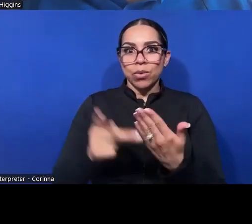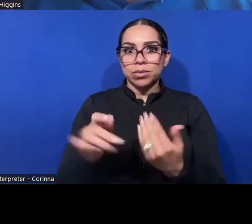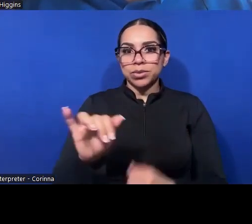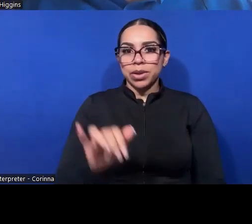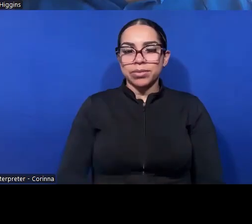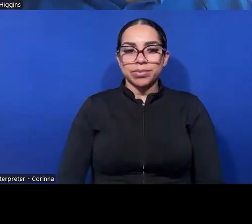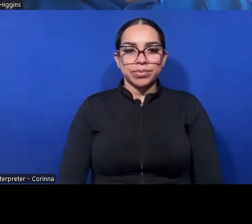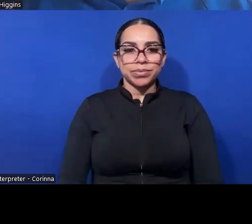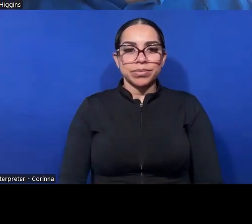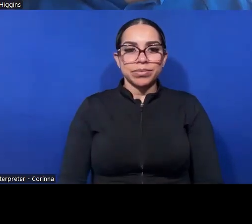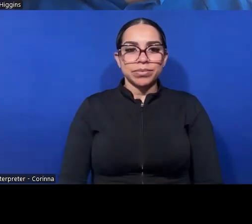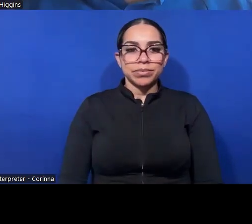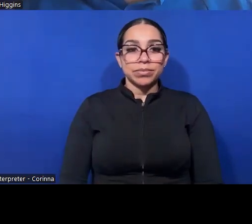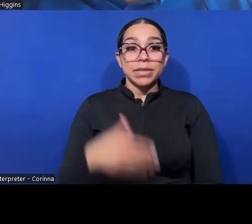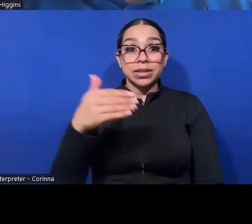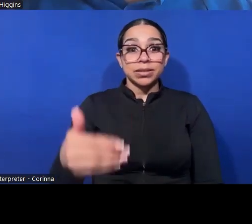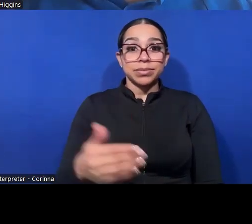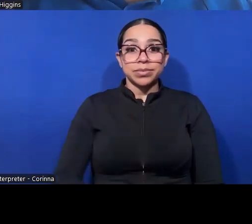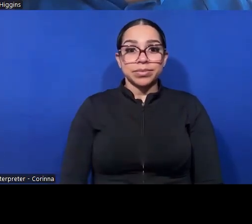Next slide please.